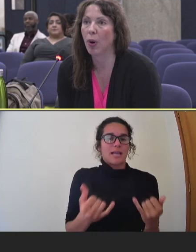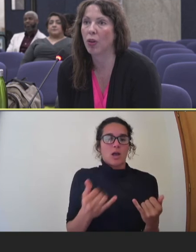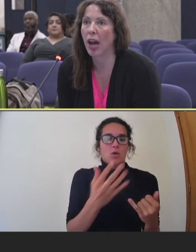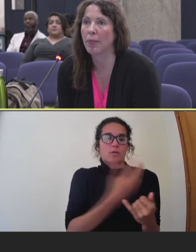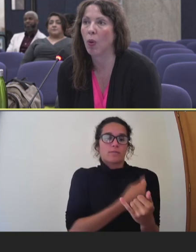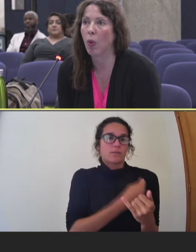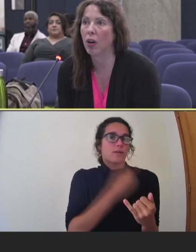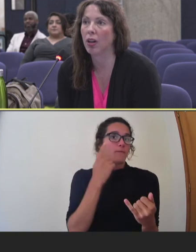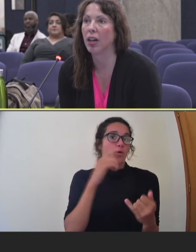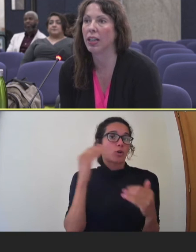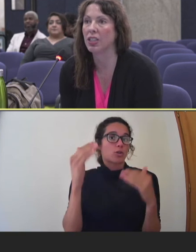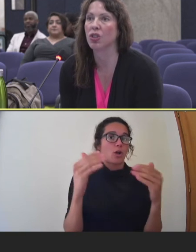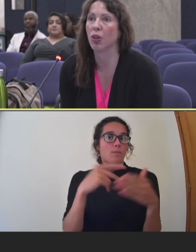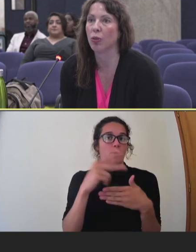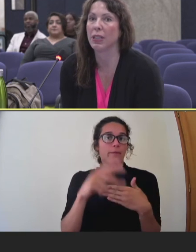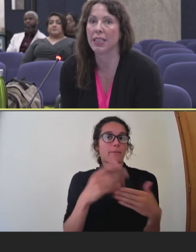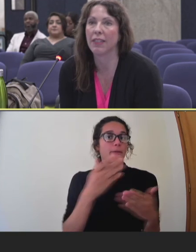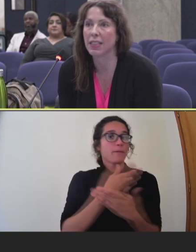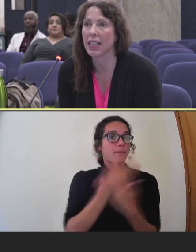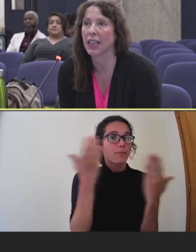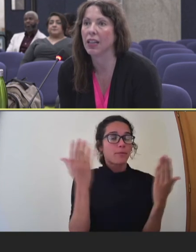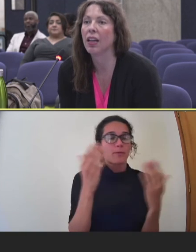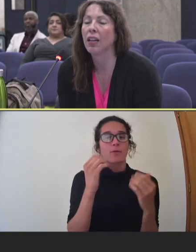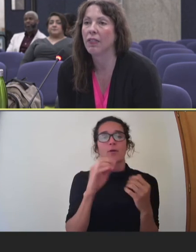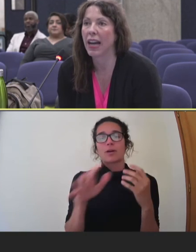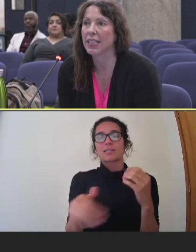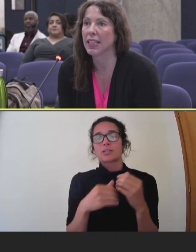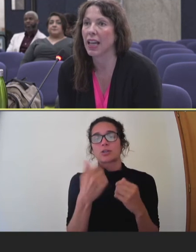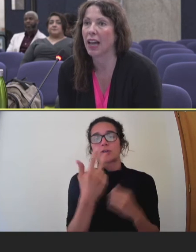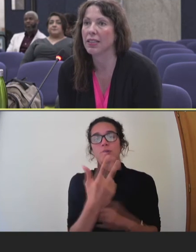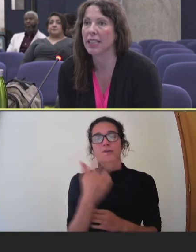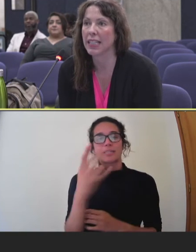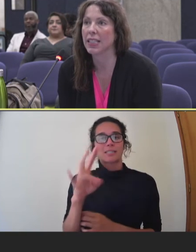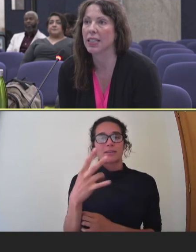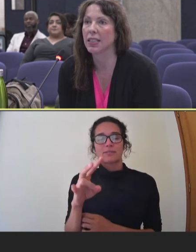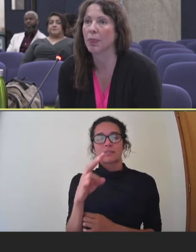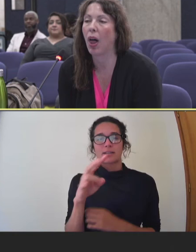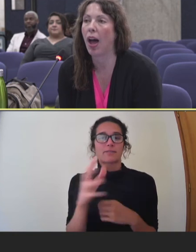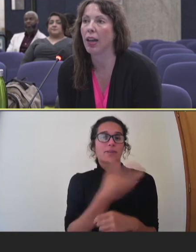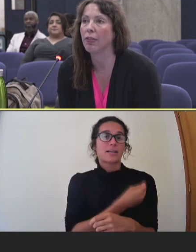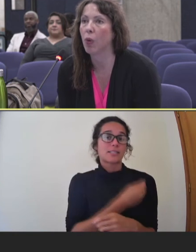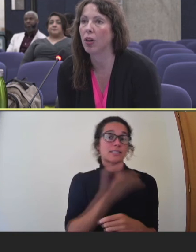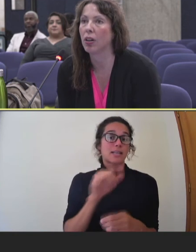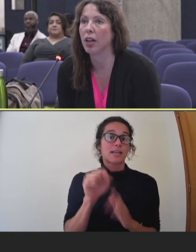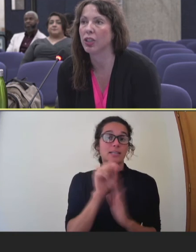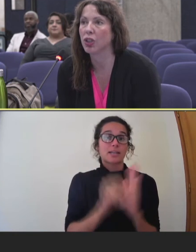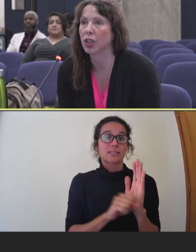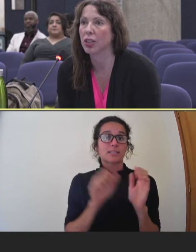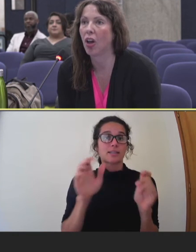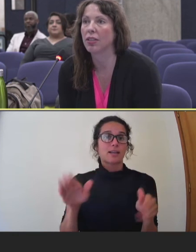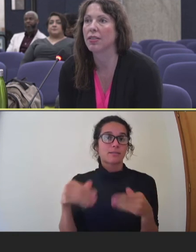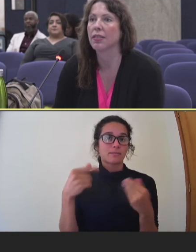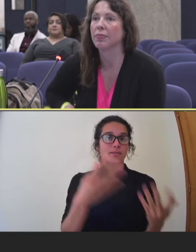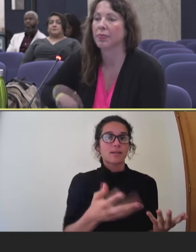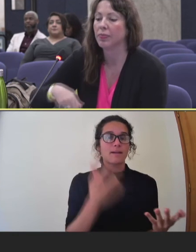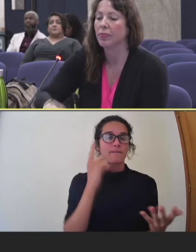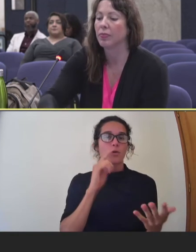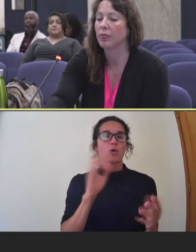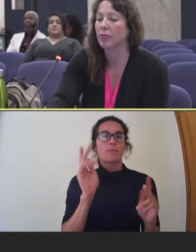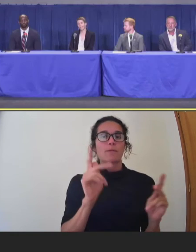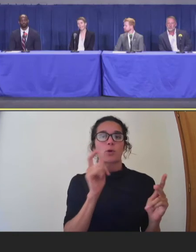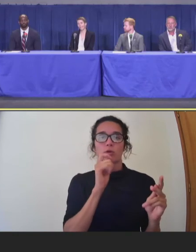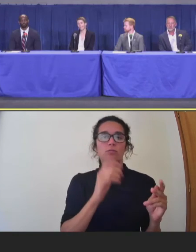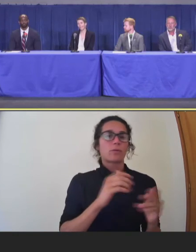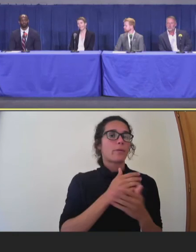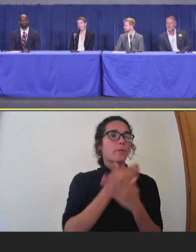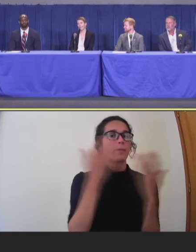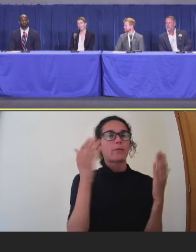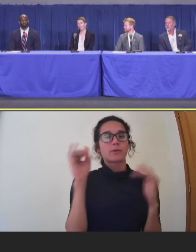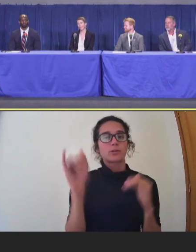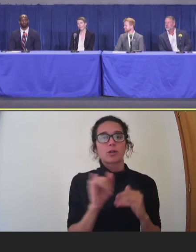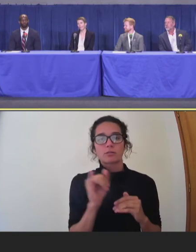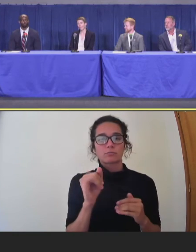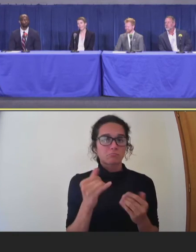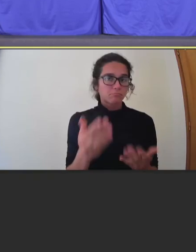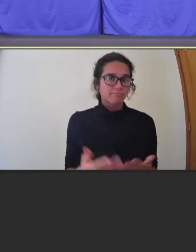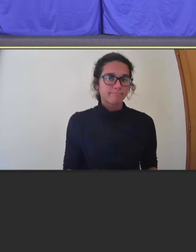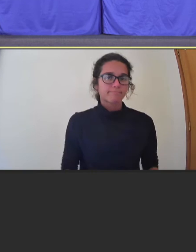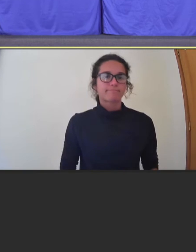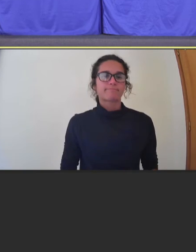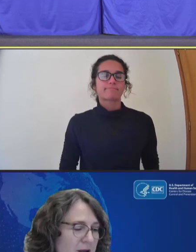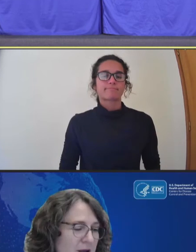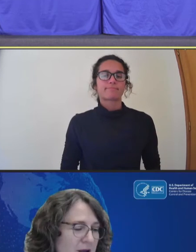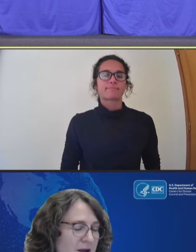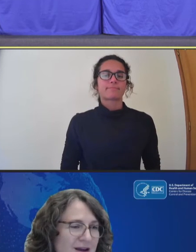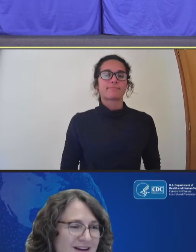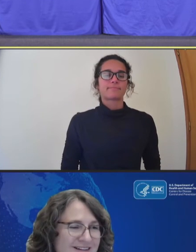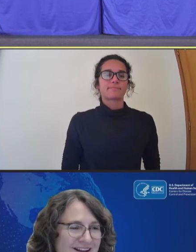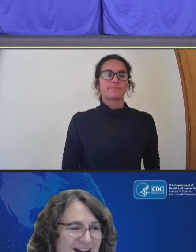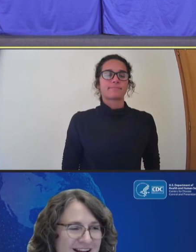program or additional 317 vaccine that states can supply for uninsured adults.